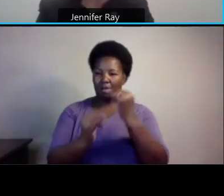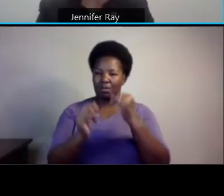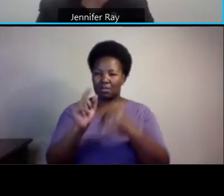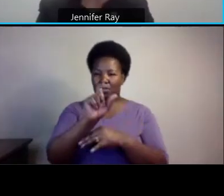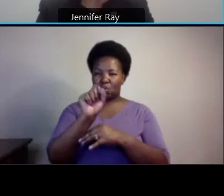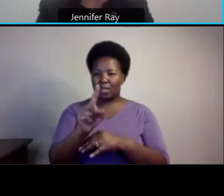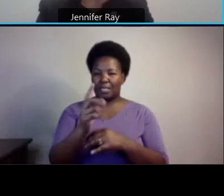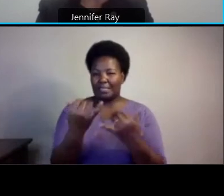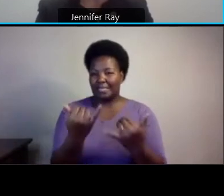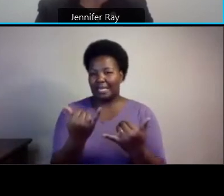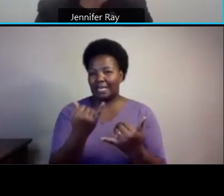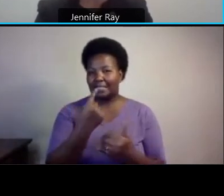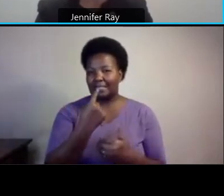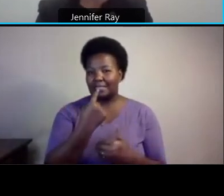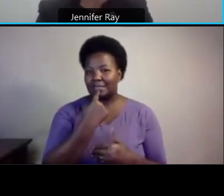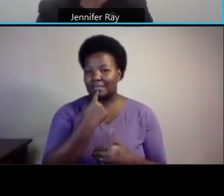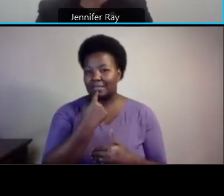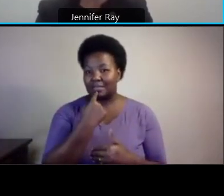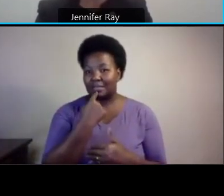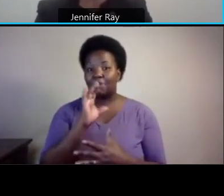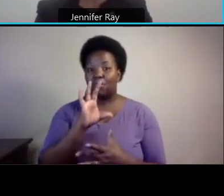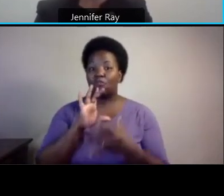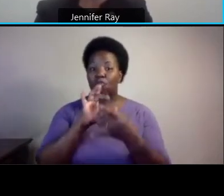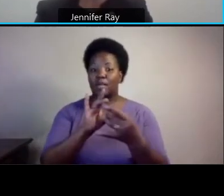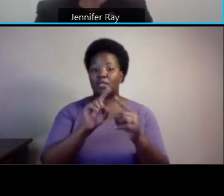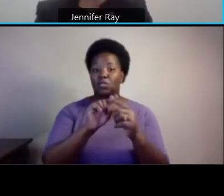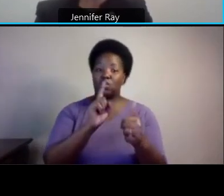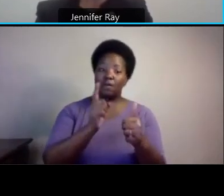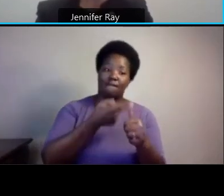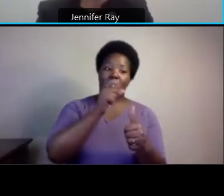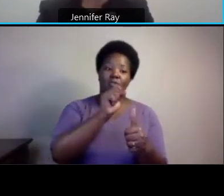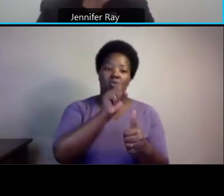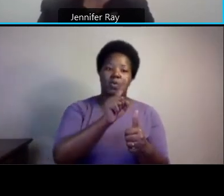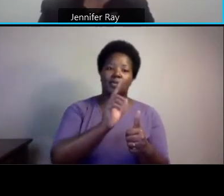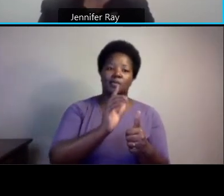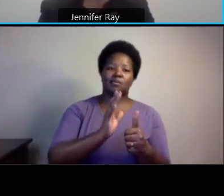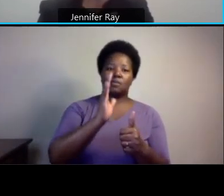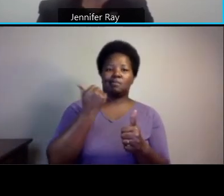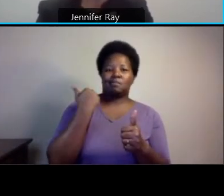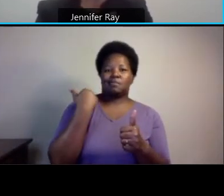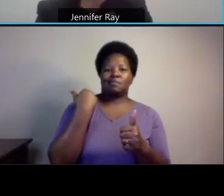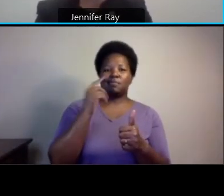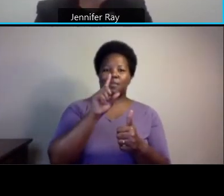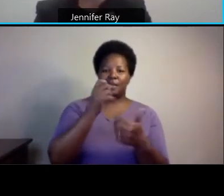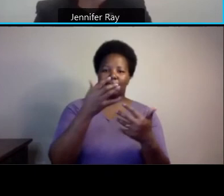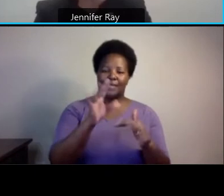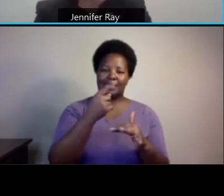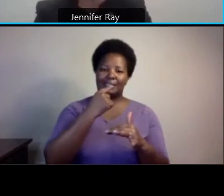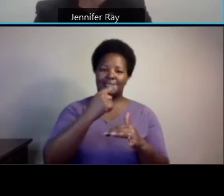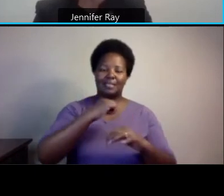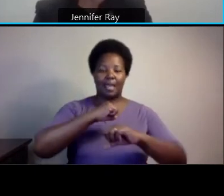that is related back to a question that was asked earlier regarding protected intersections